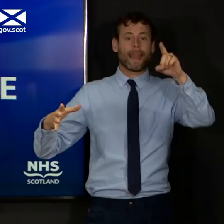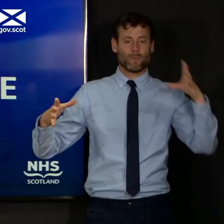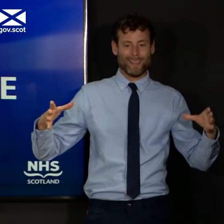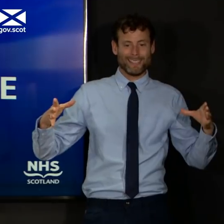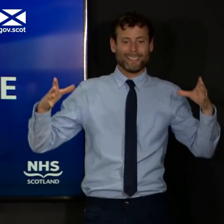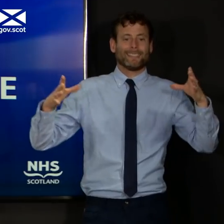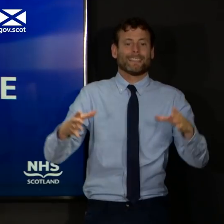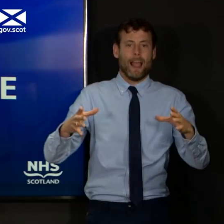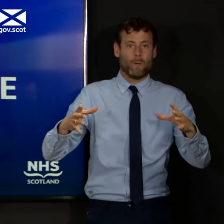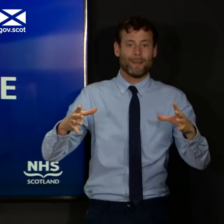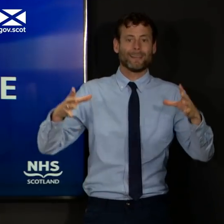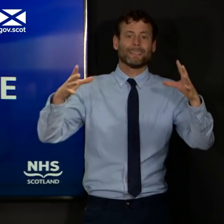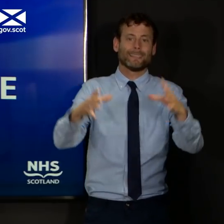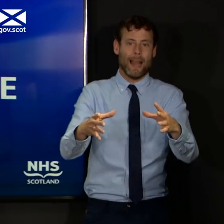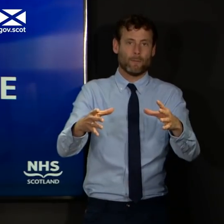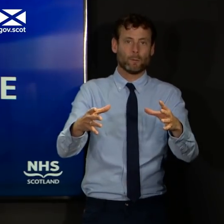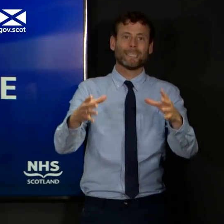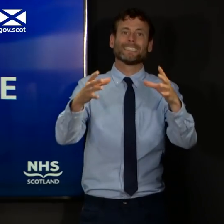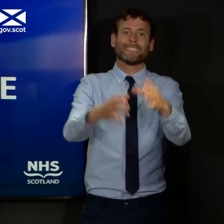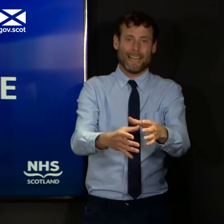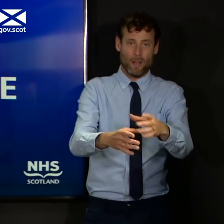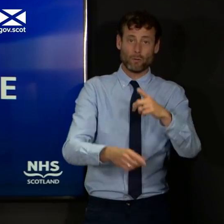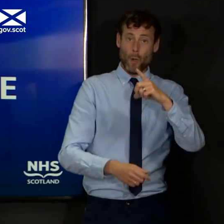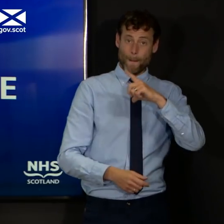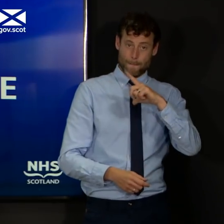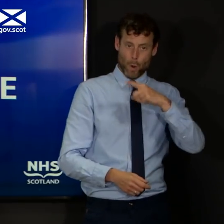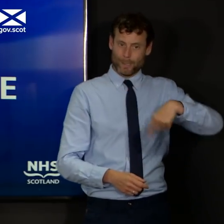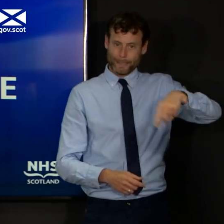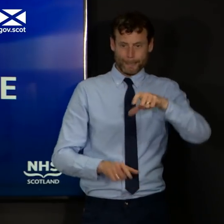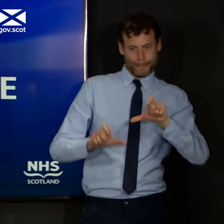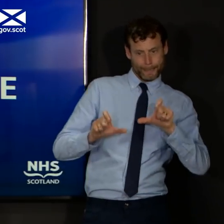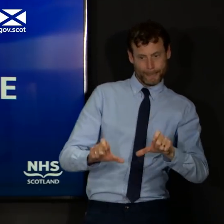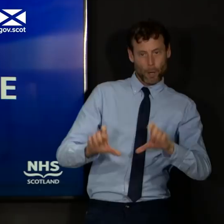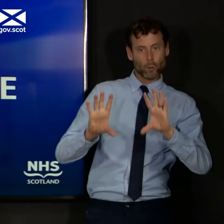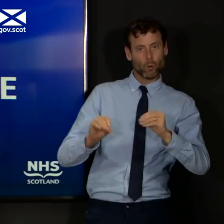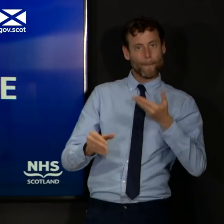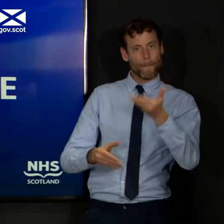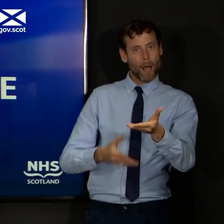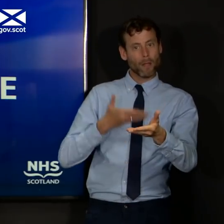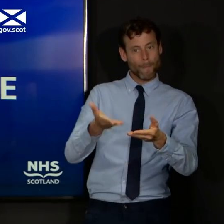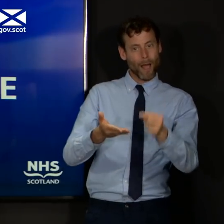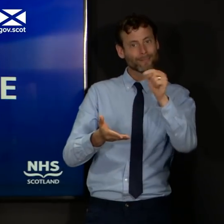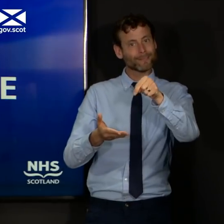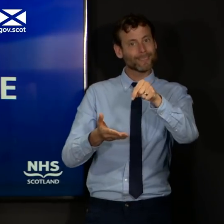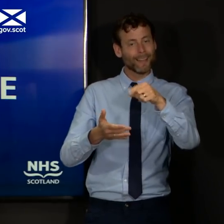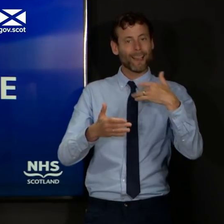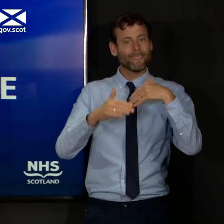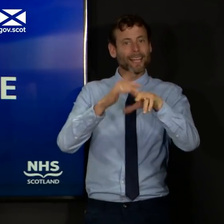care home staff begins to bear fruit in preventing the virus from catching hold in a care home